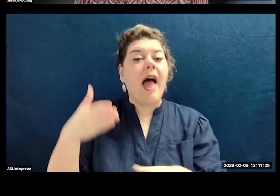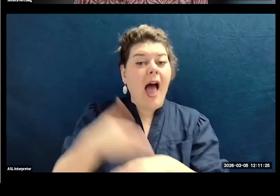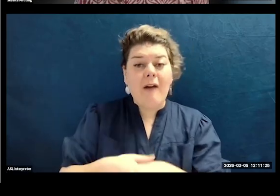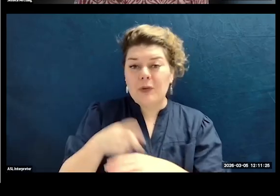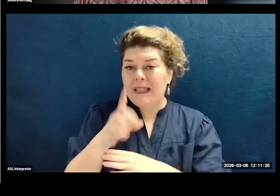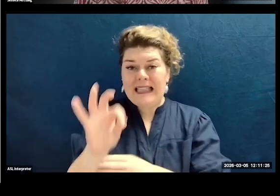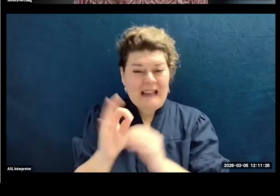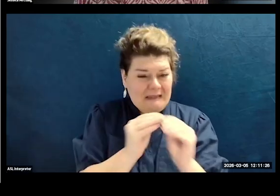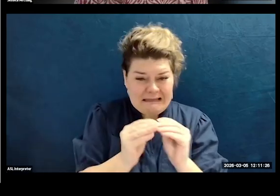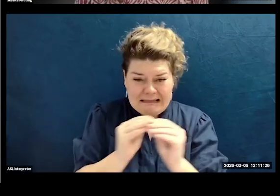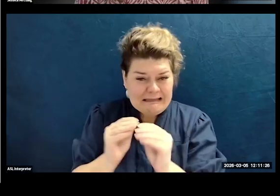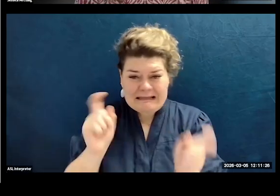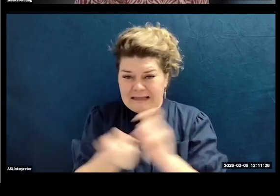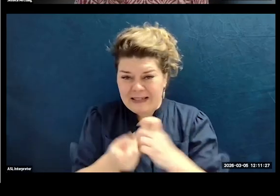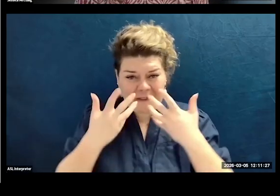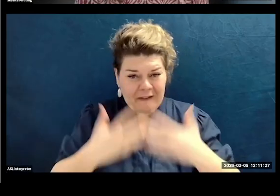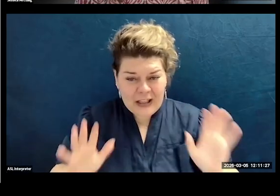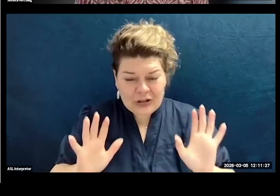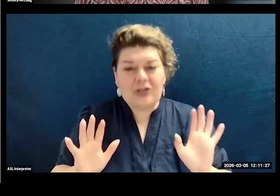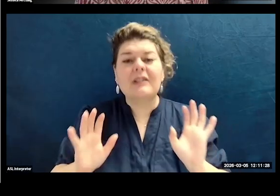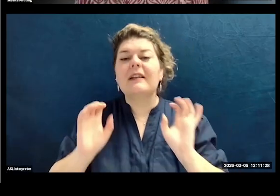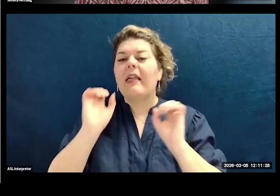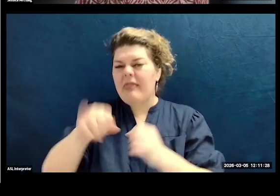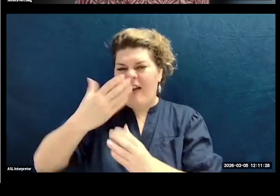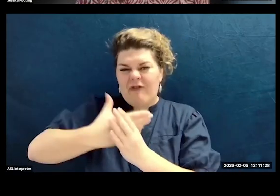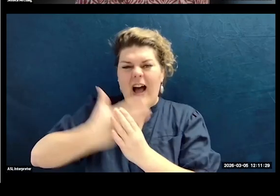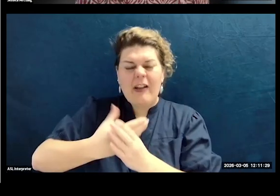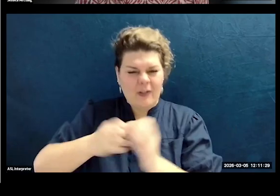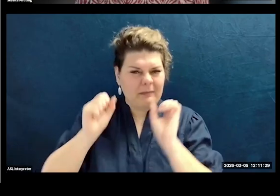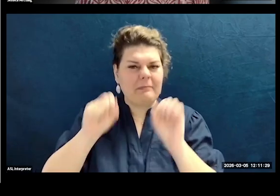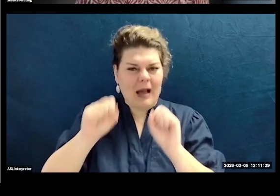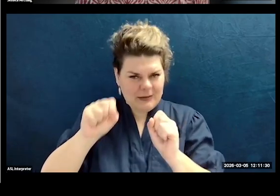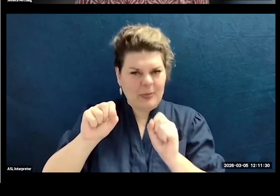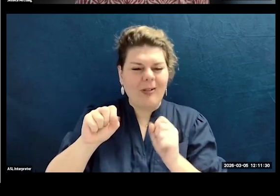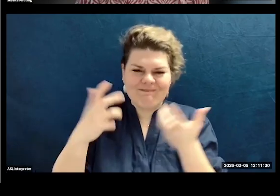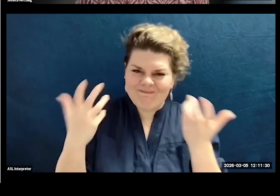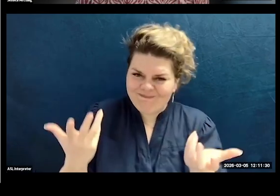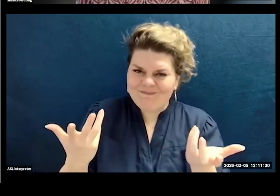any edits can compromise the accessibility of the file, which demands that remediation recur again.